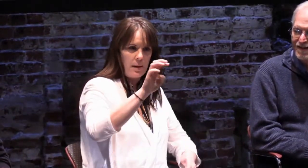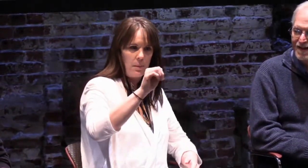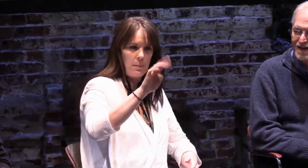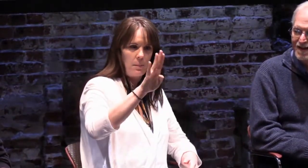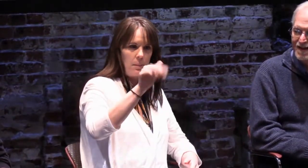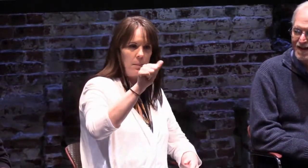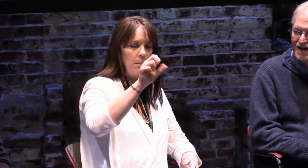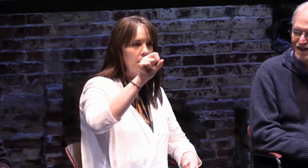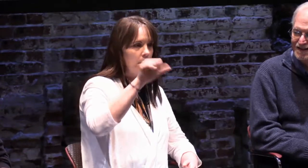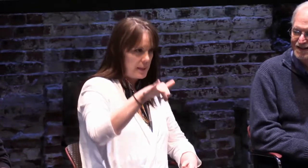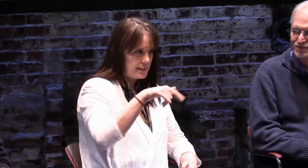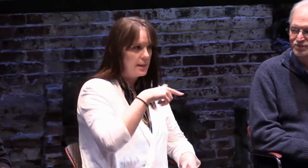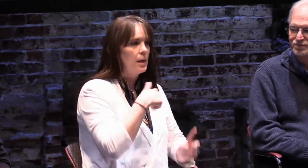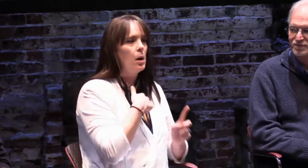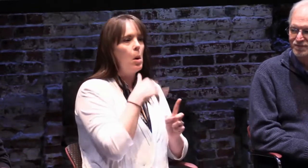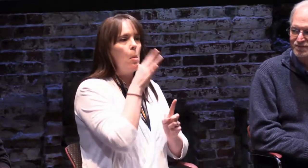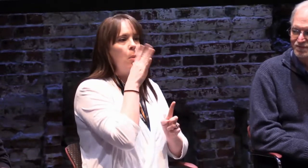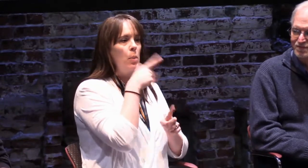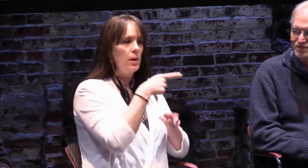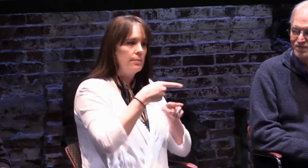That's where my dad worked at the embassy.